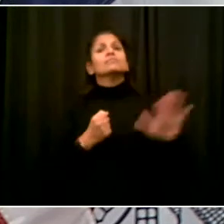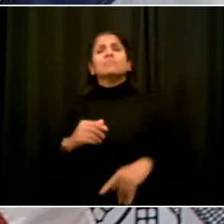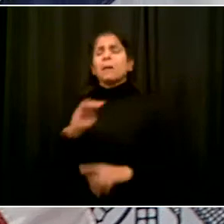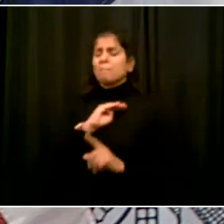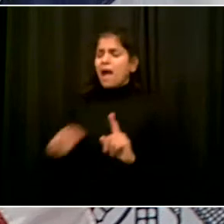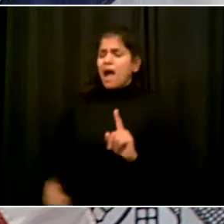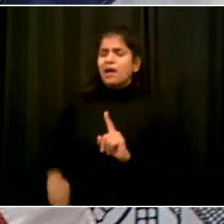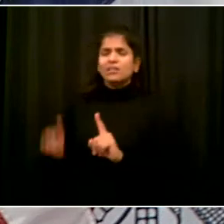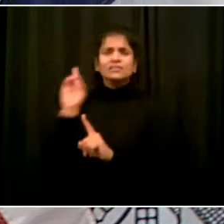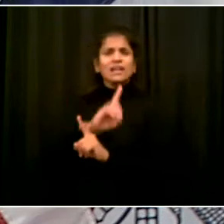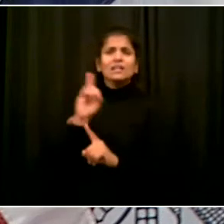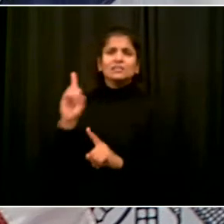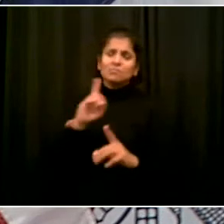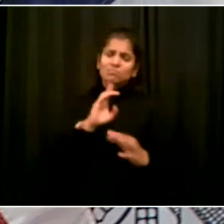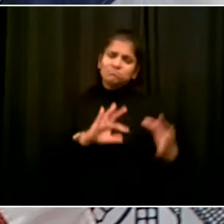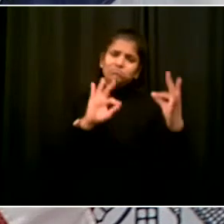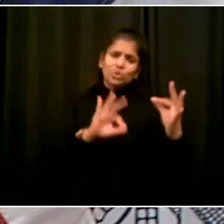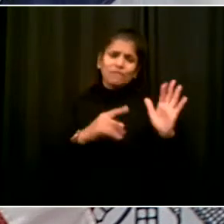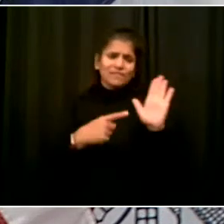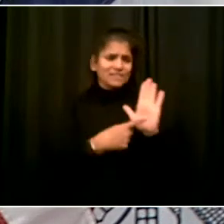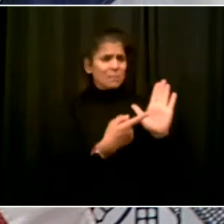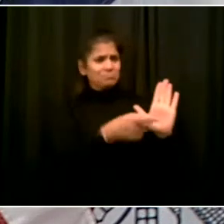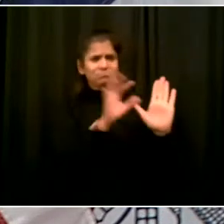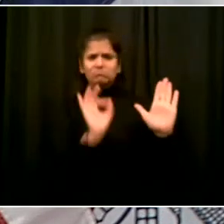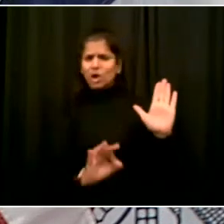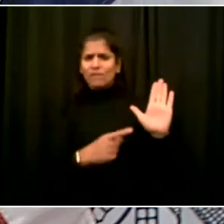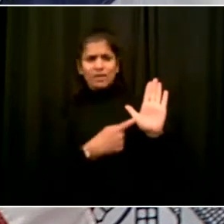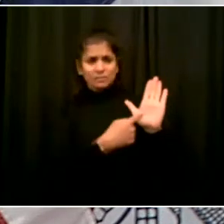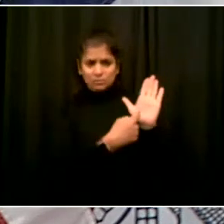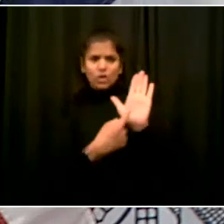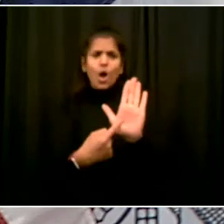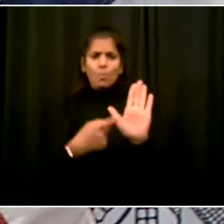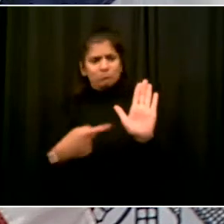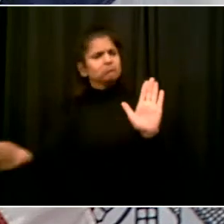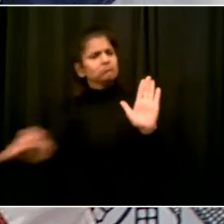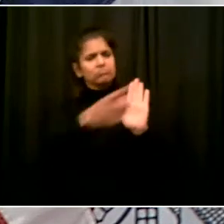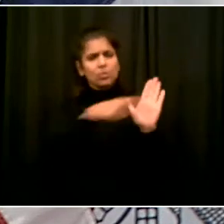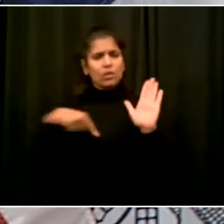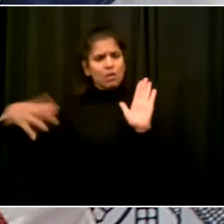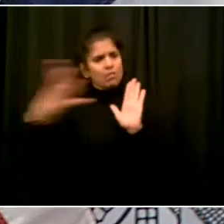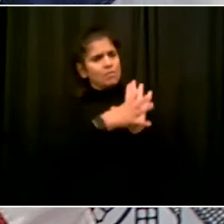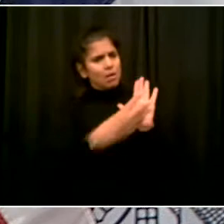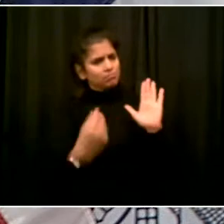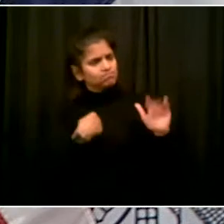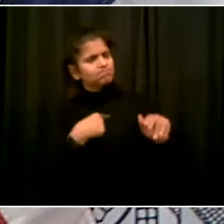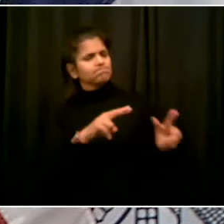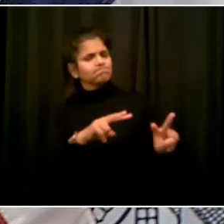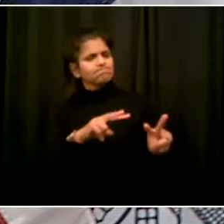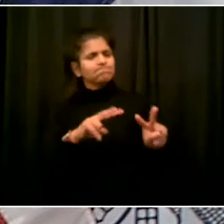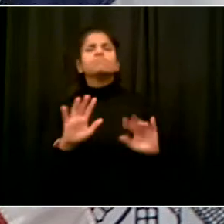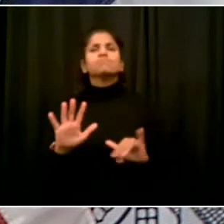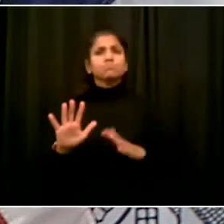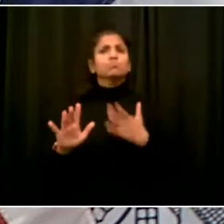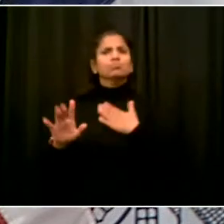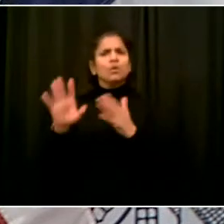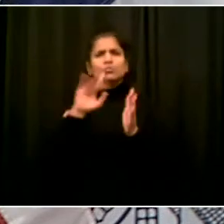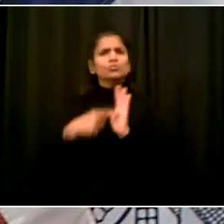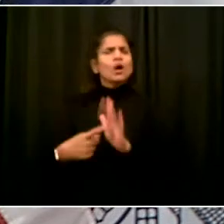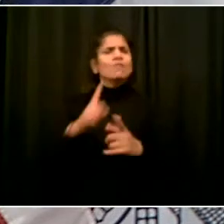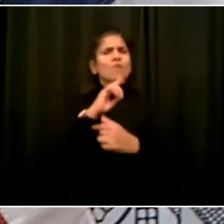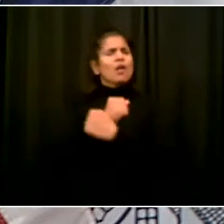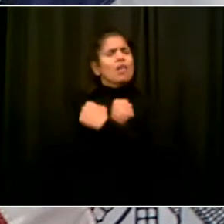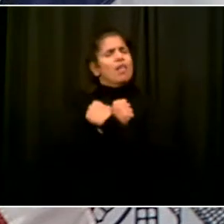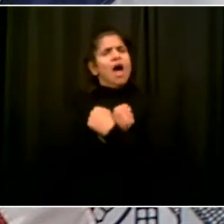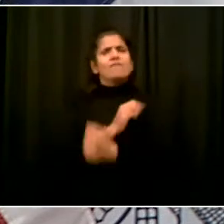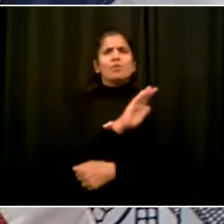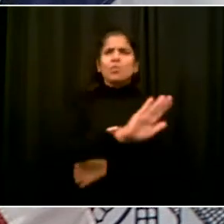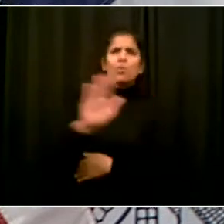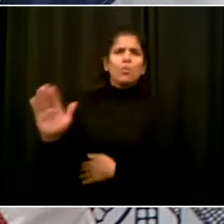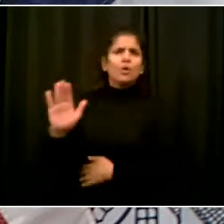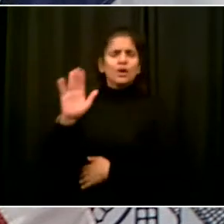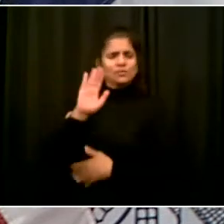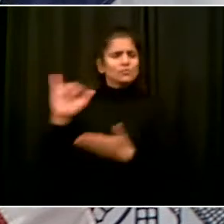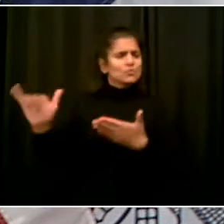DECENCY.